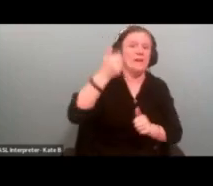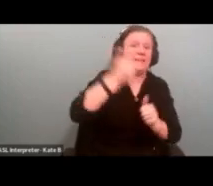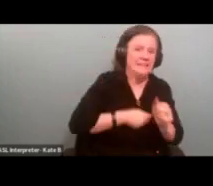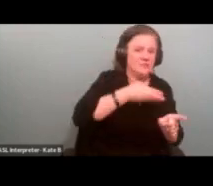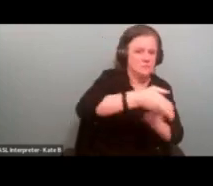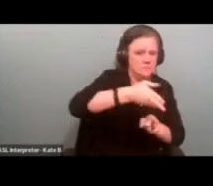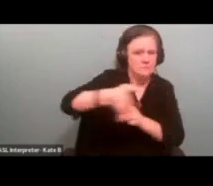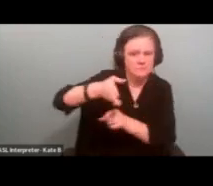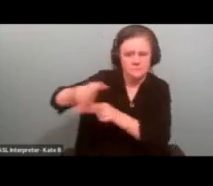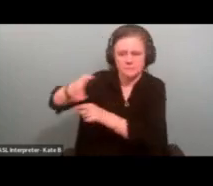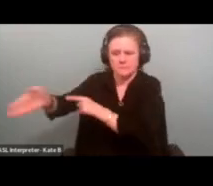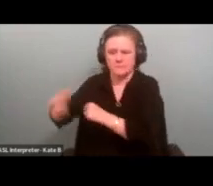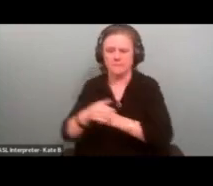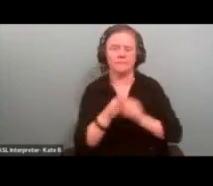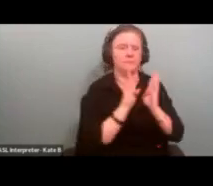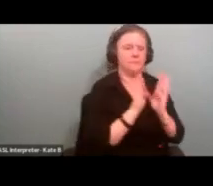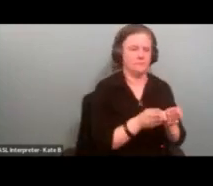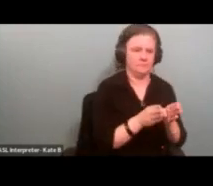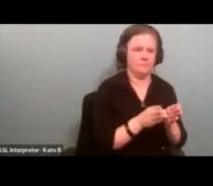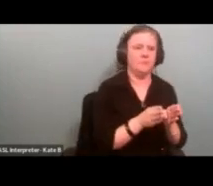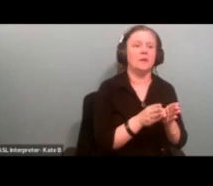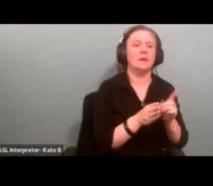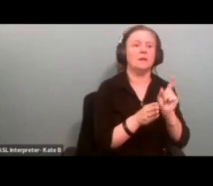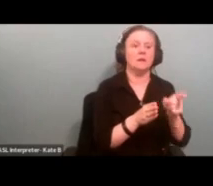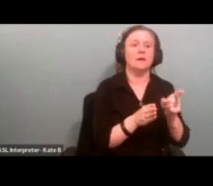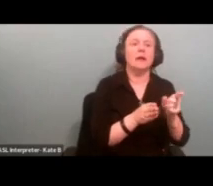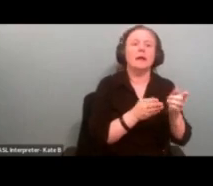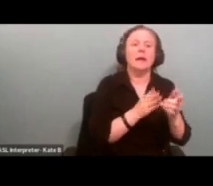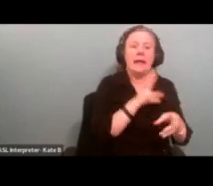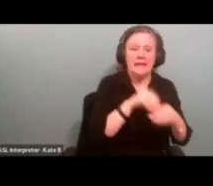phase one is engagement and team preparation. And I want you to